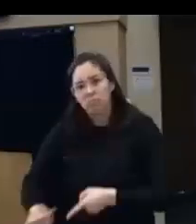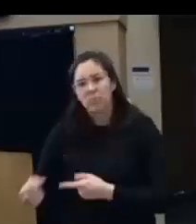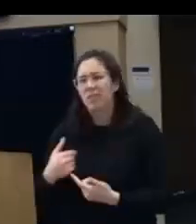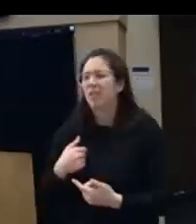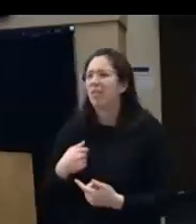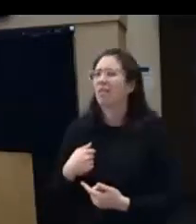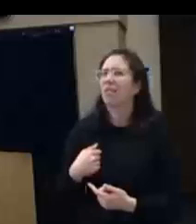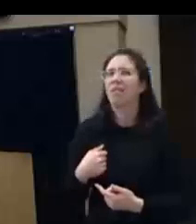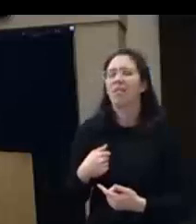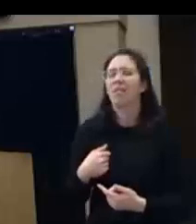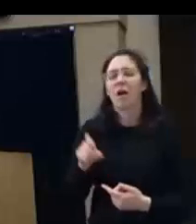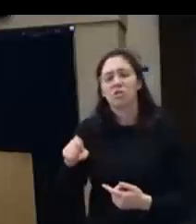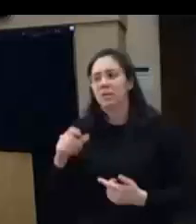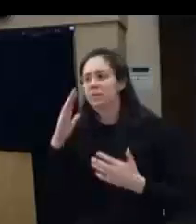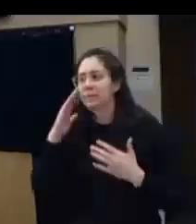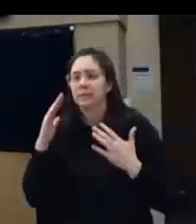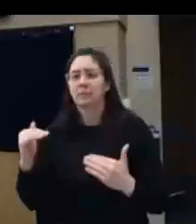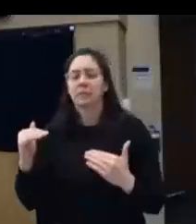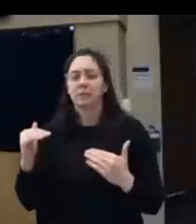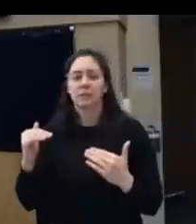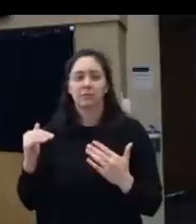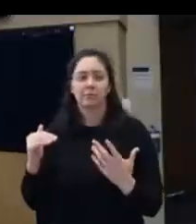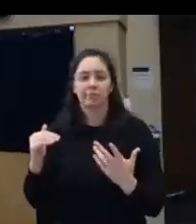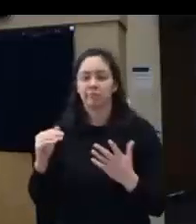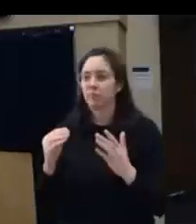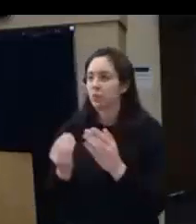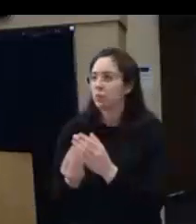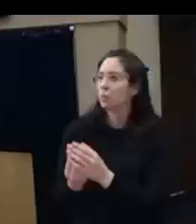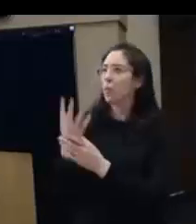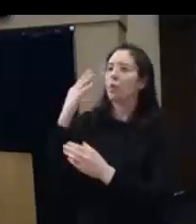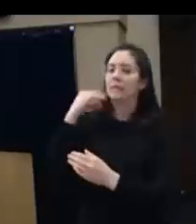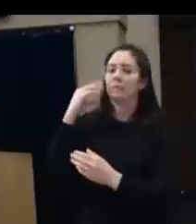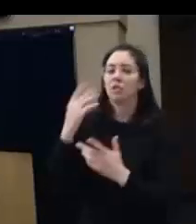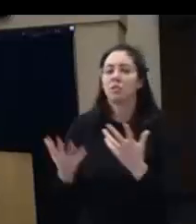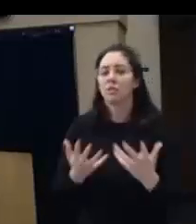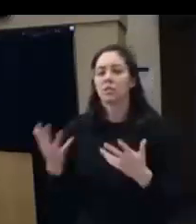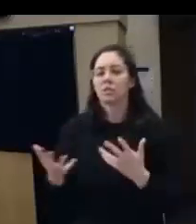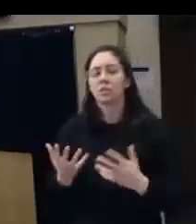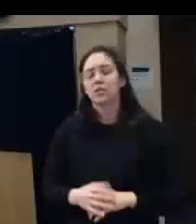be expected to have this you know you know growth experience from it so but sometimes when you look